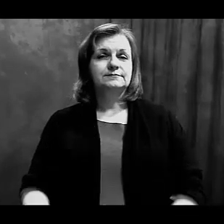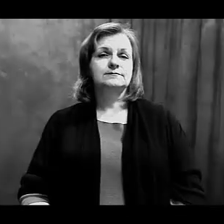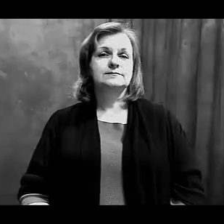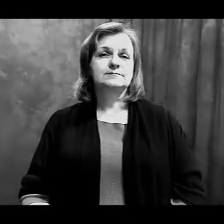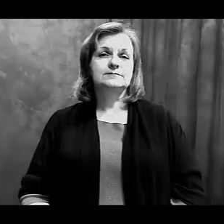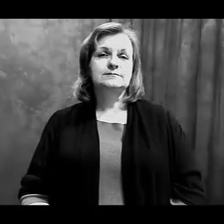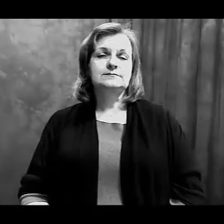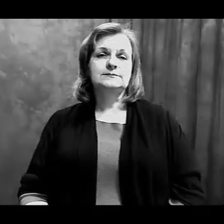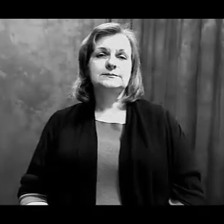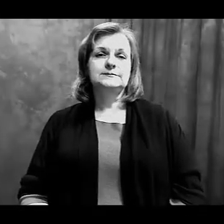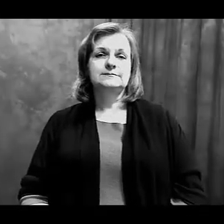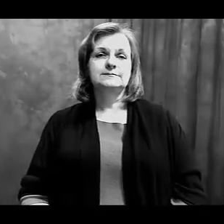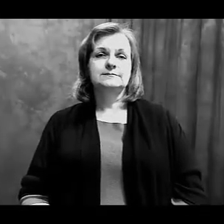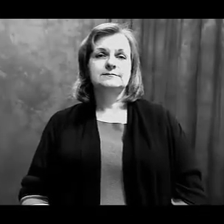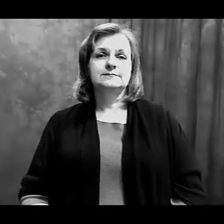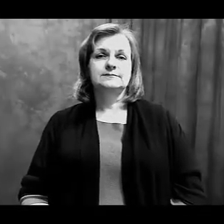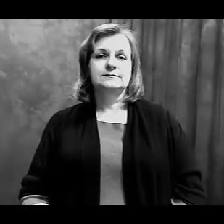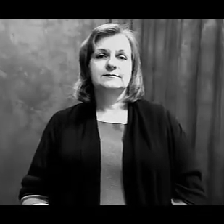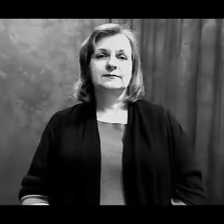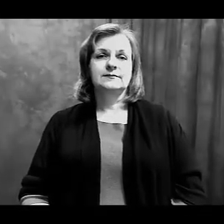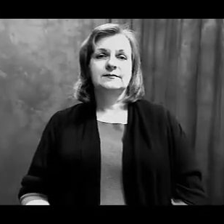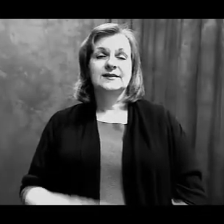so